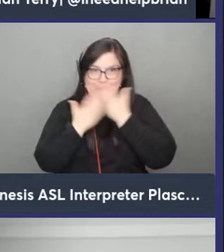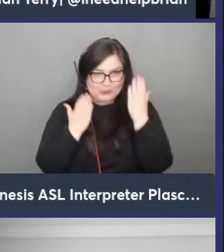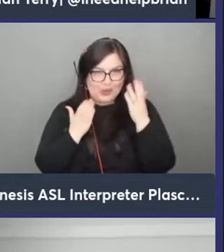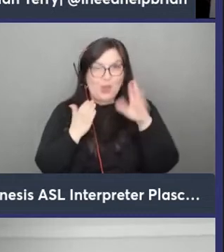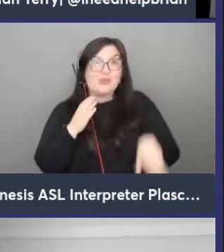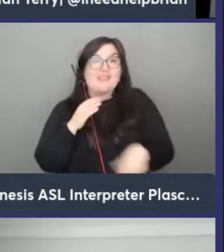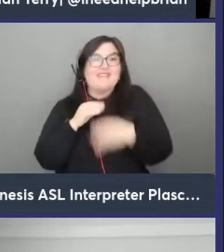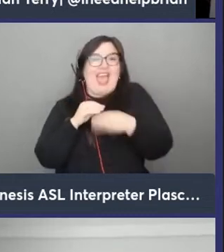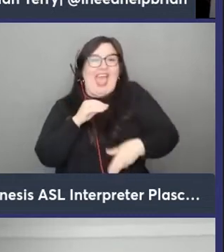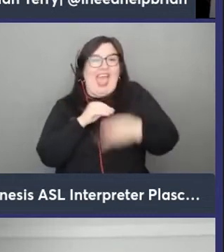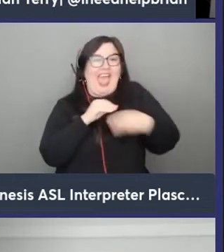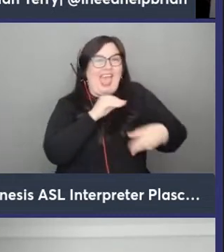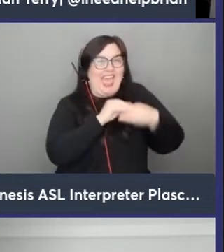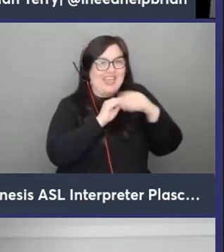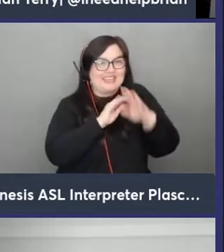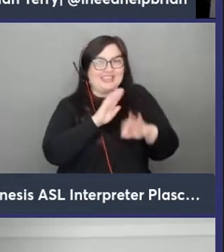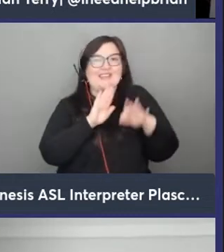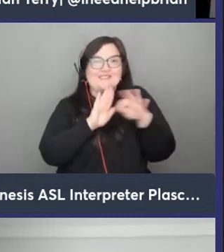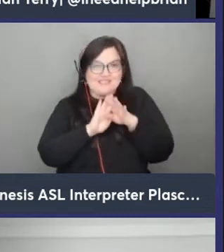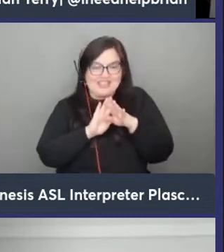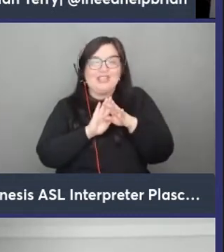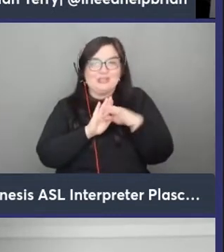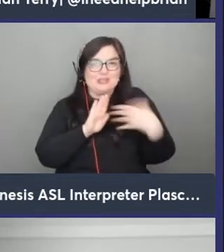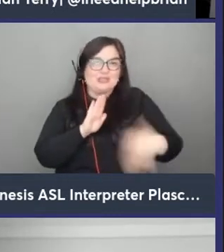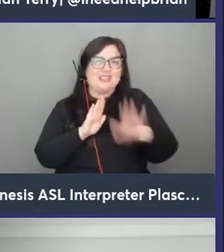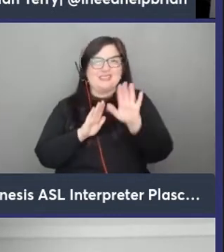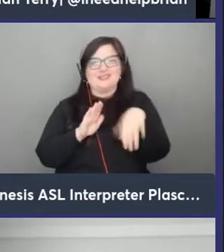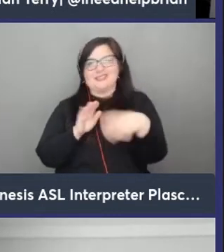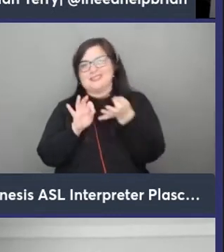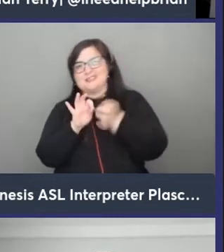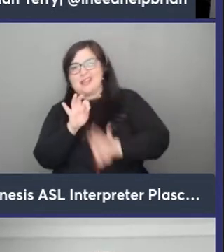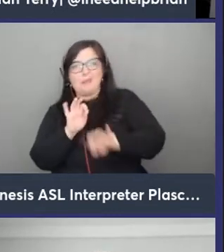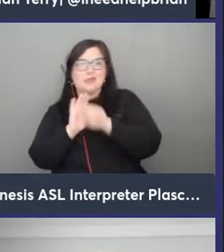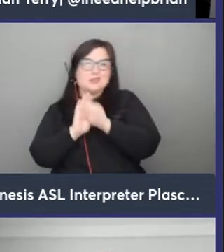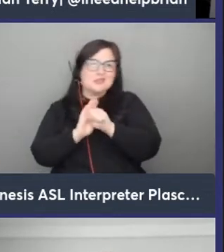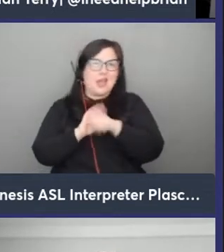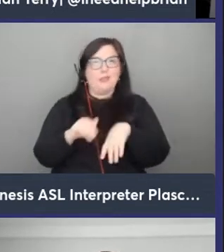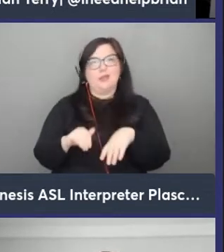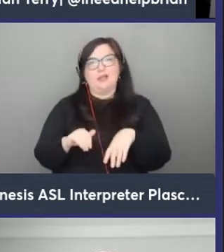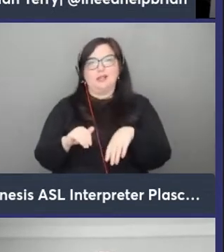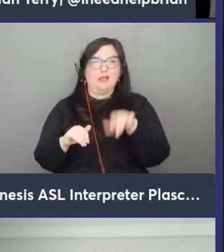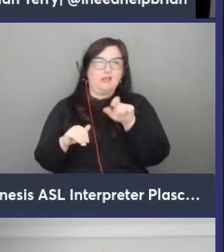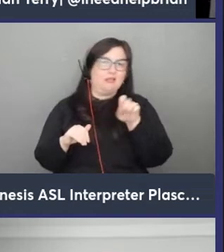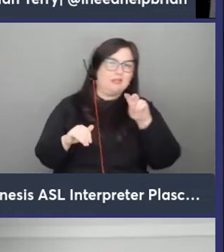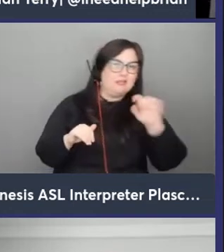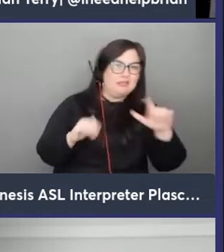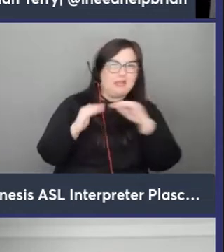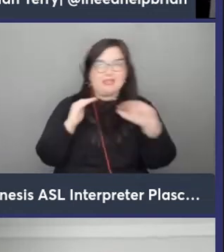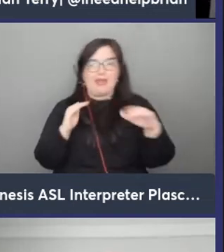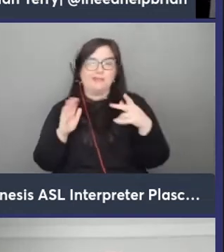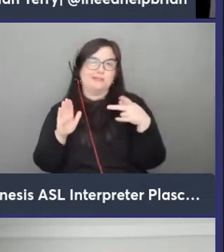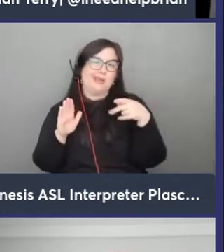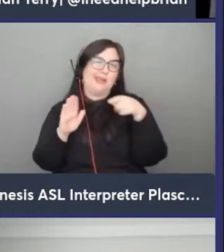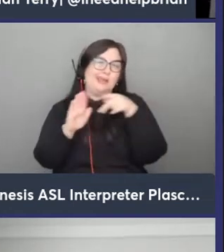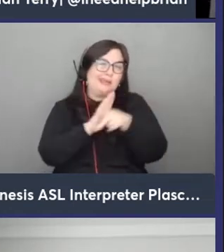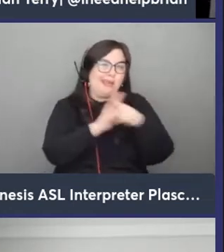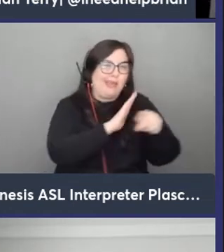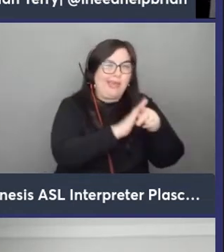So all it came was with just a sample, where just, you can kind of like have a level where you could kind of like kill some monsters and collect some stuff.